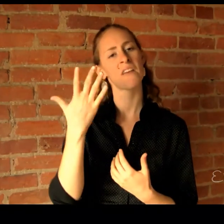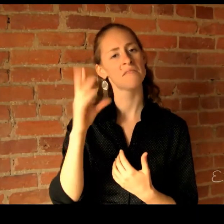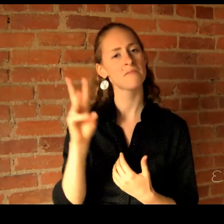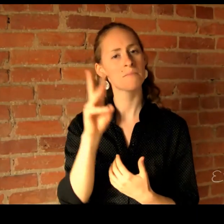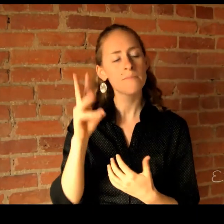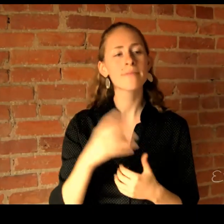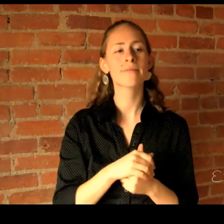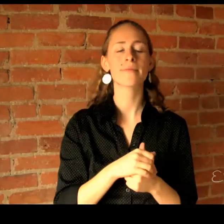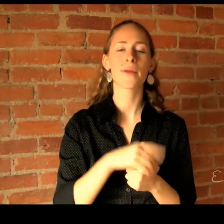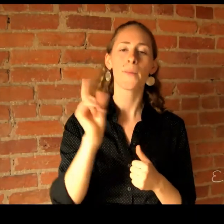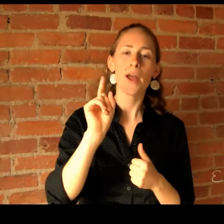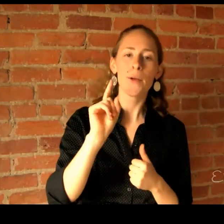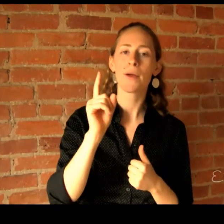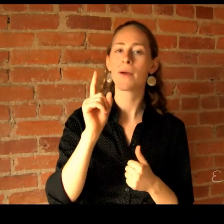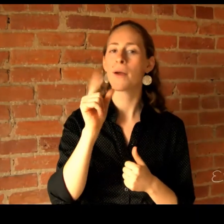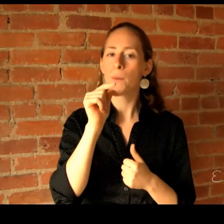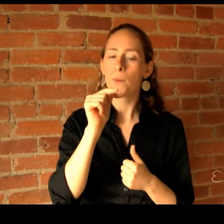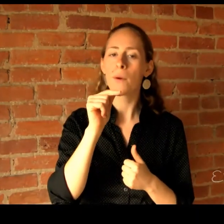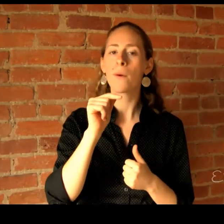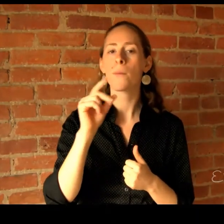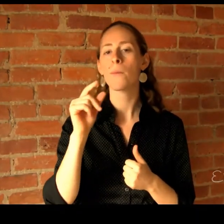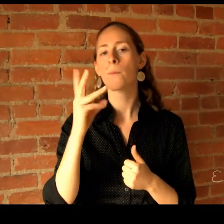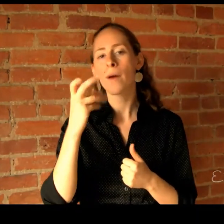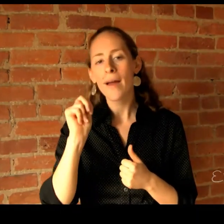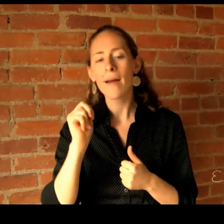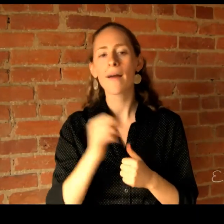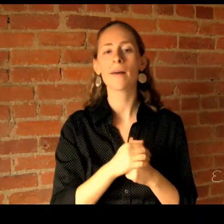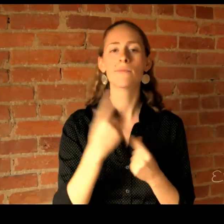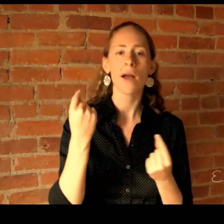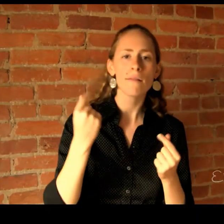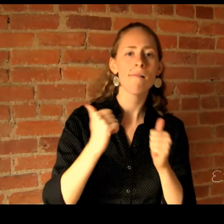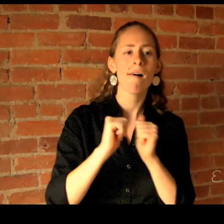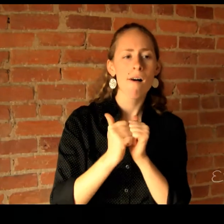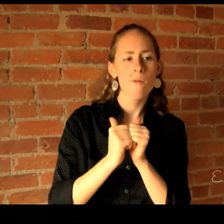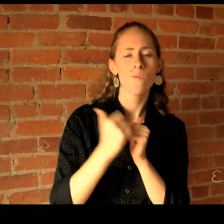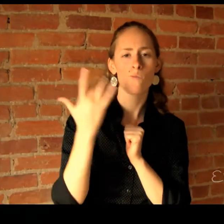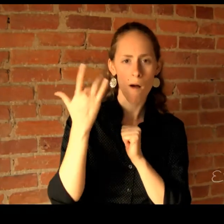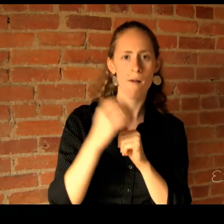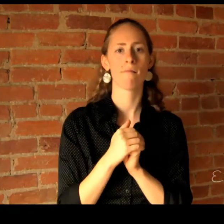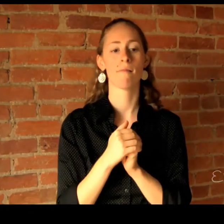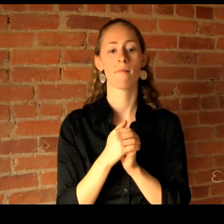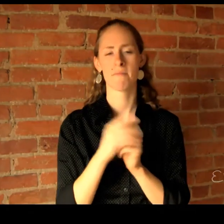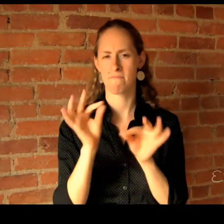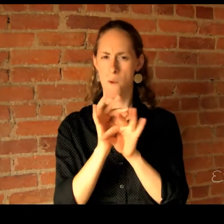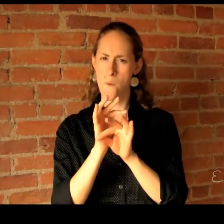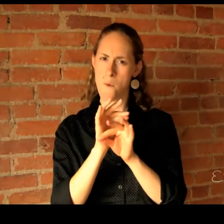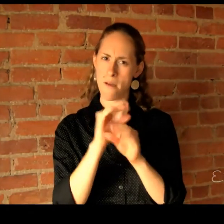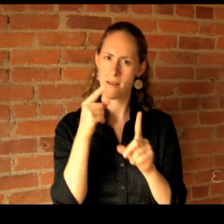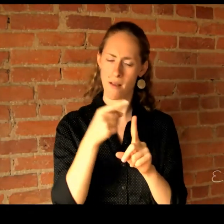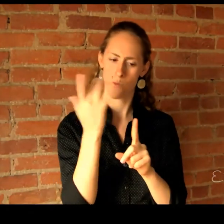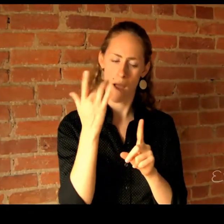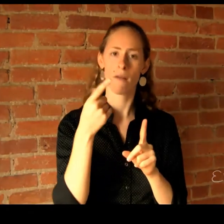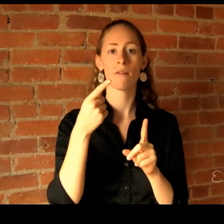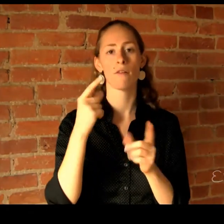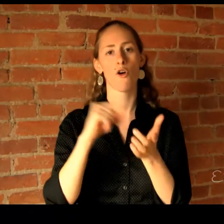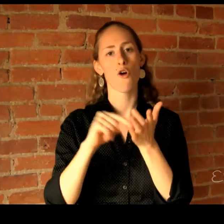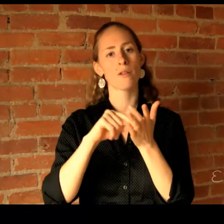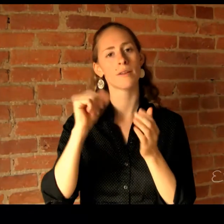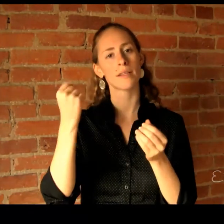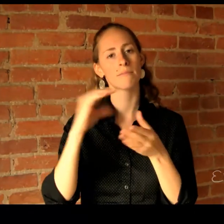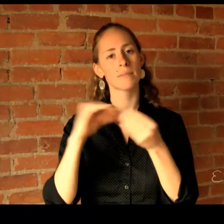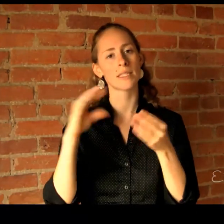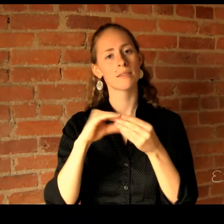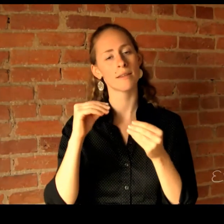where, who, when, what and why. It is important to incorporate the message of author in the story.